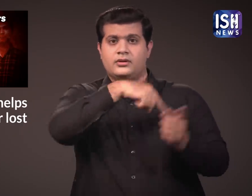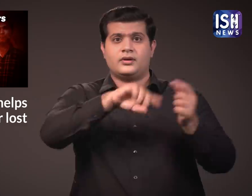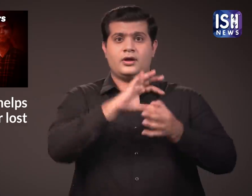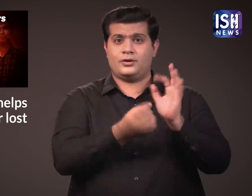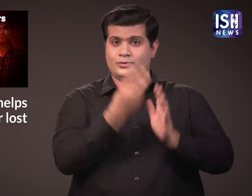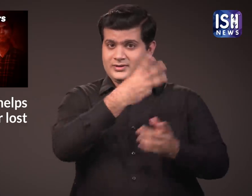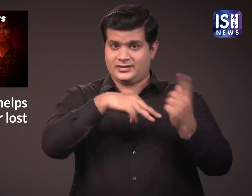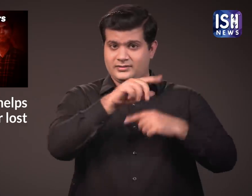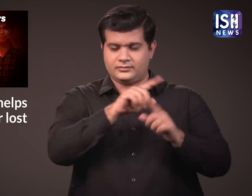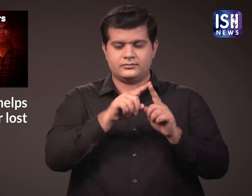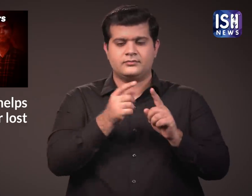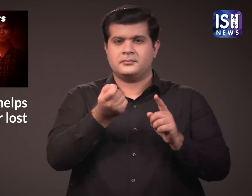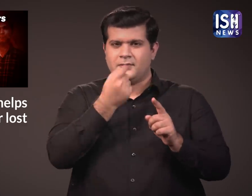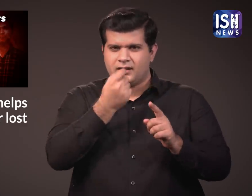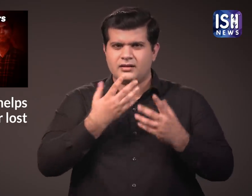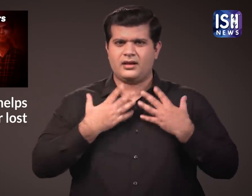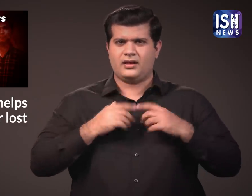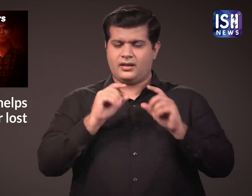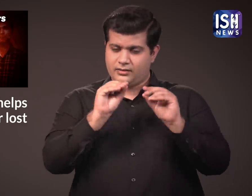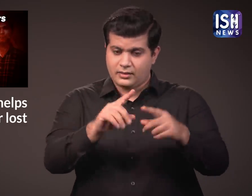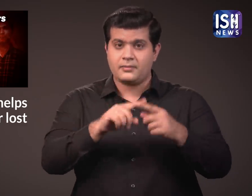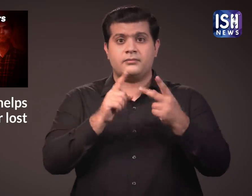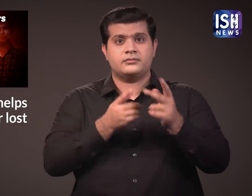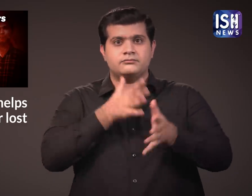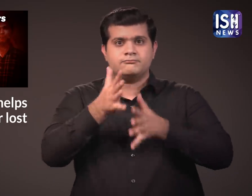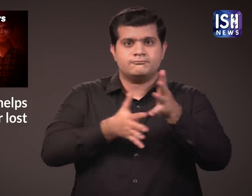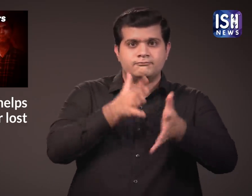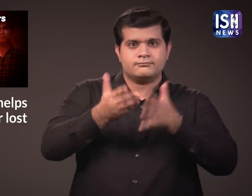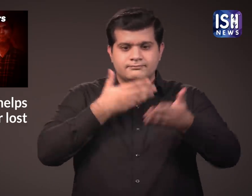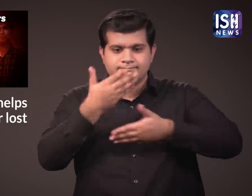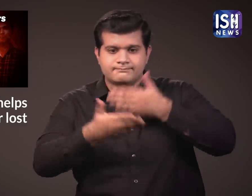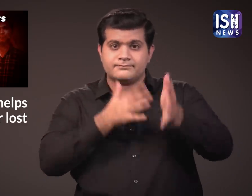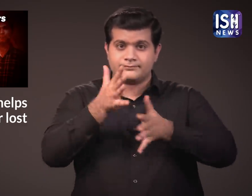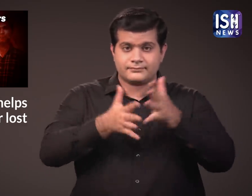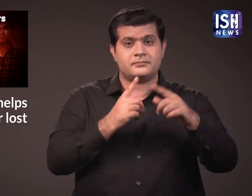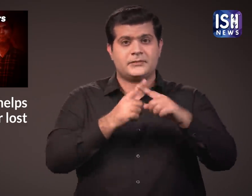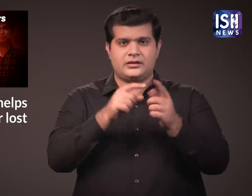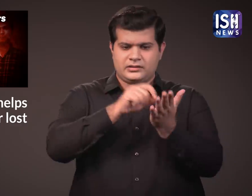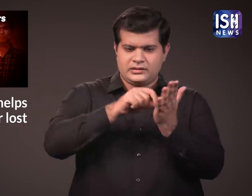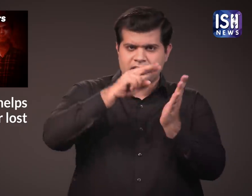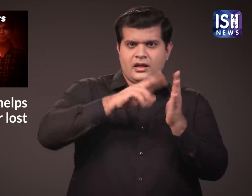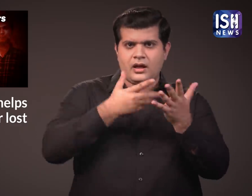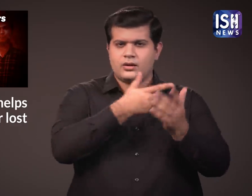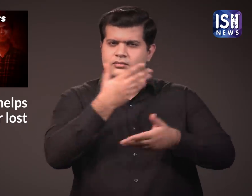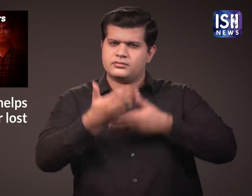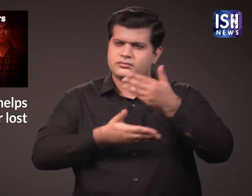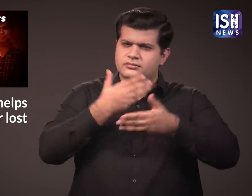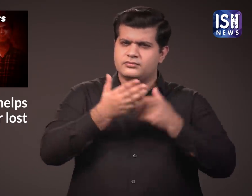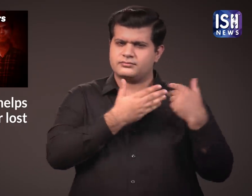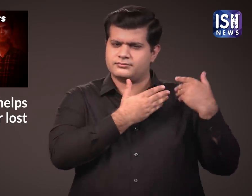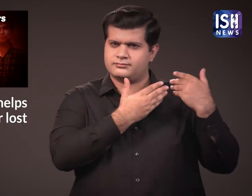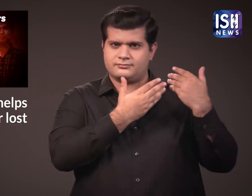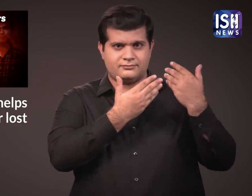The associations then gave her medical aid, taught her Sign Language and also taught her to read and write.